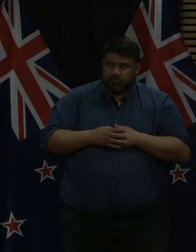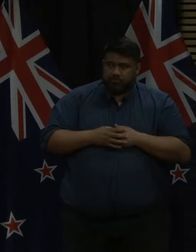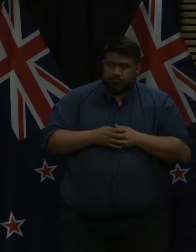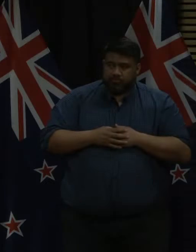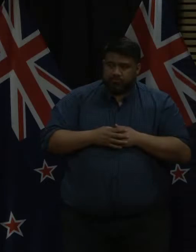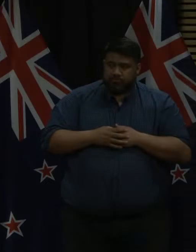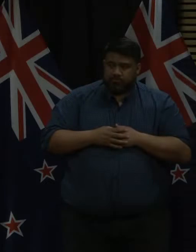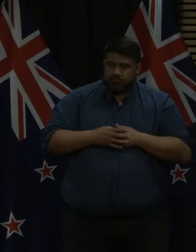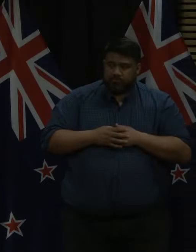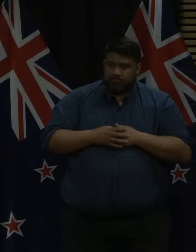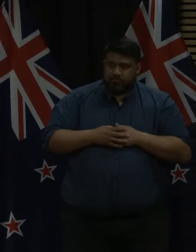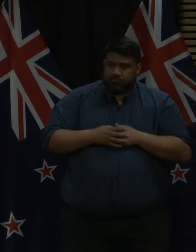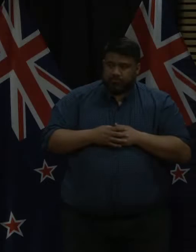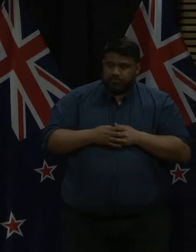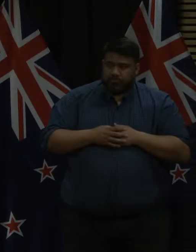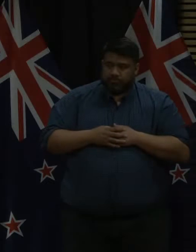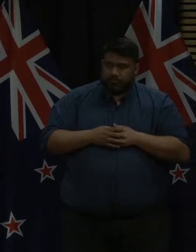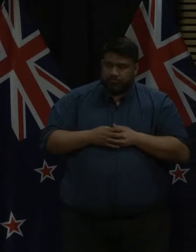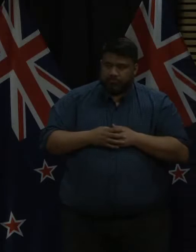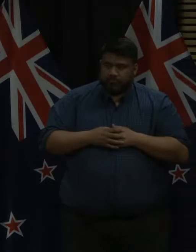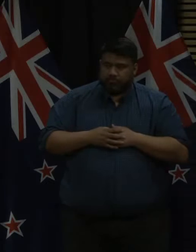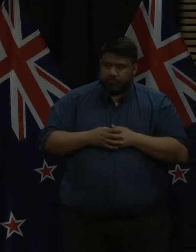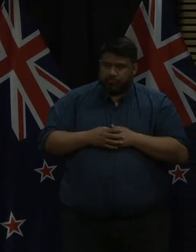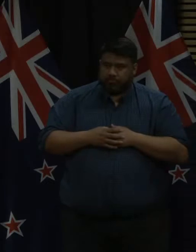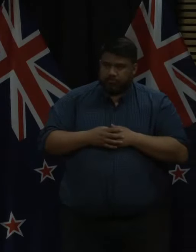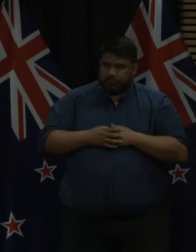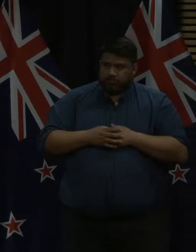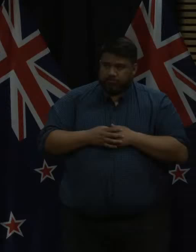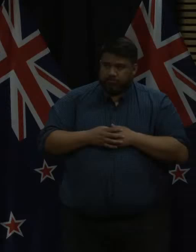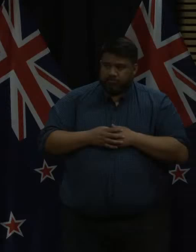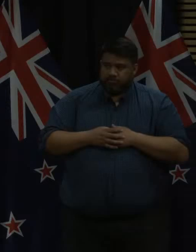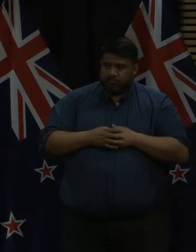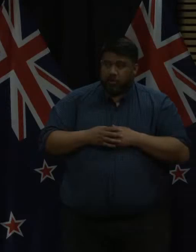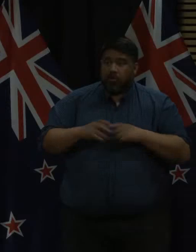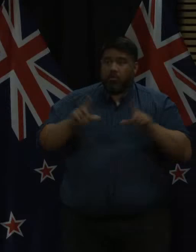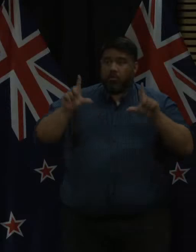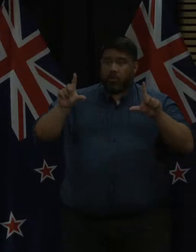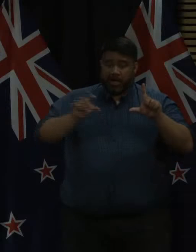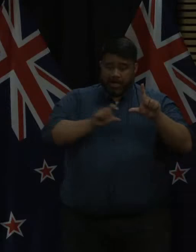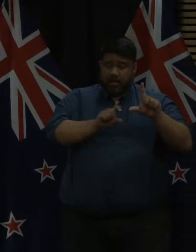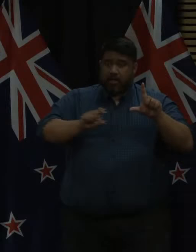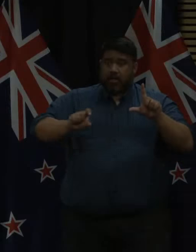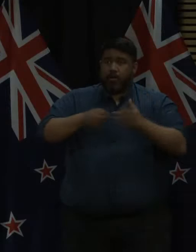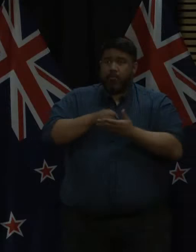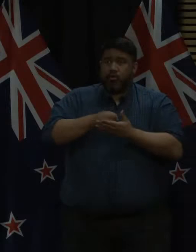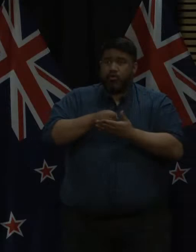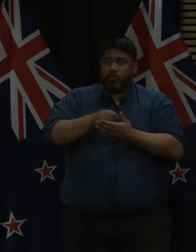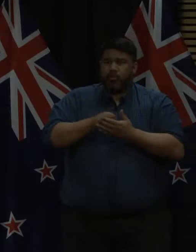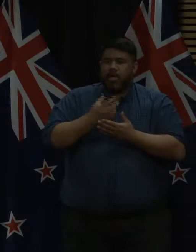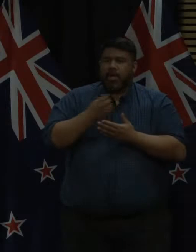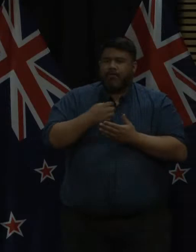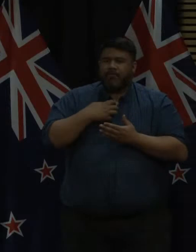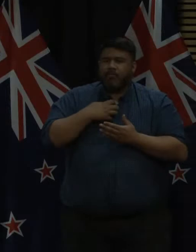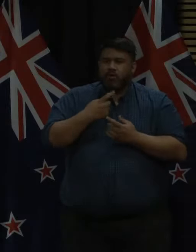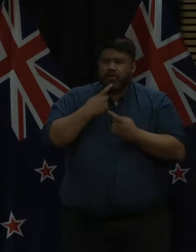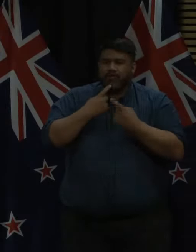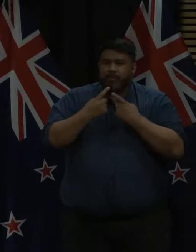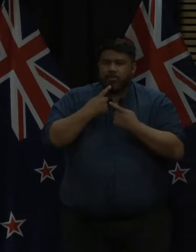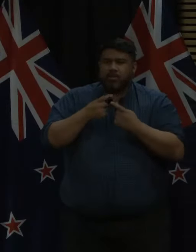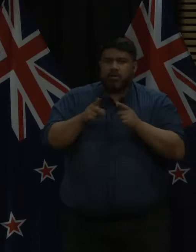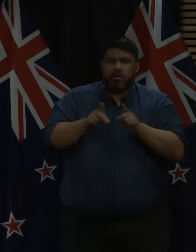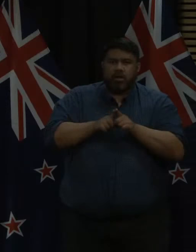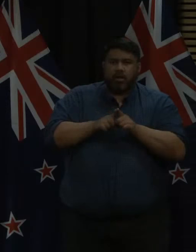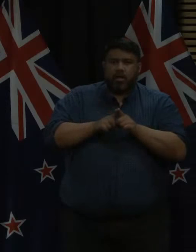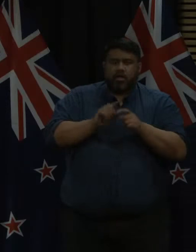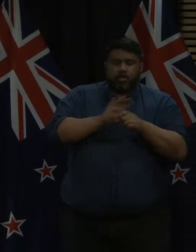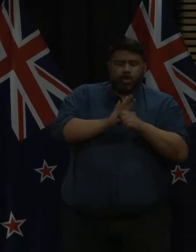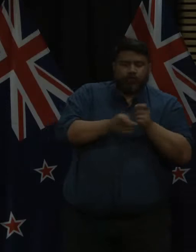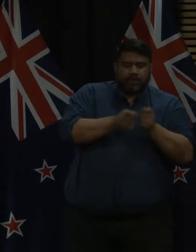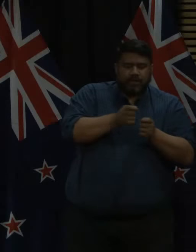in a scannable form.